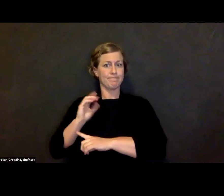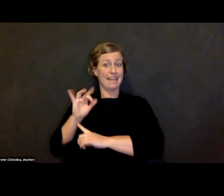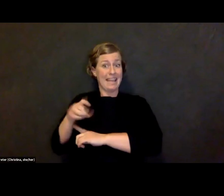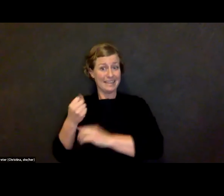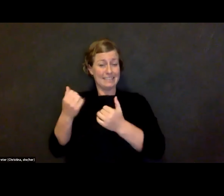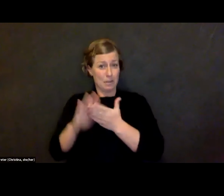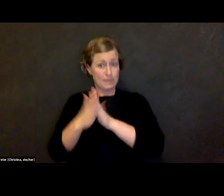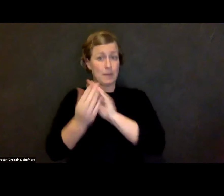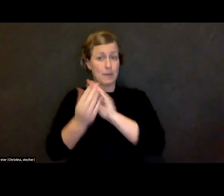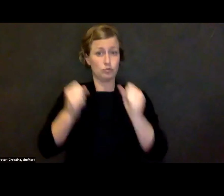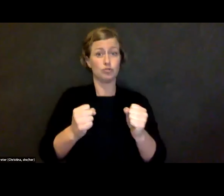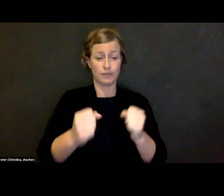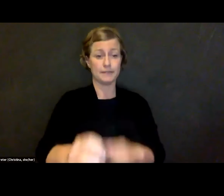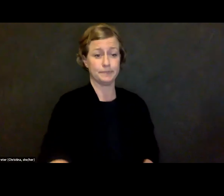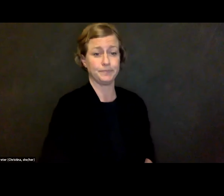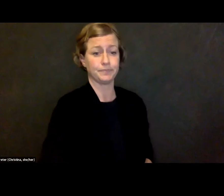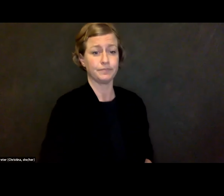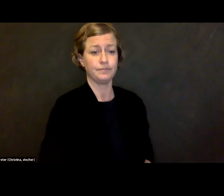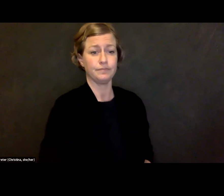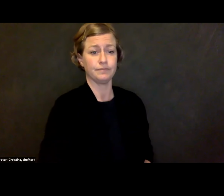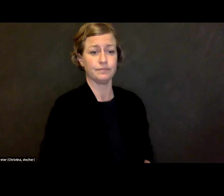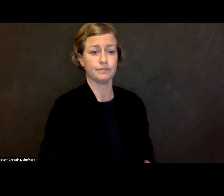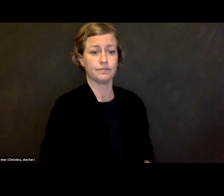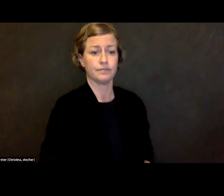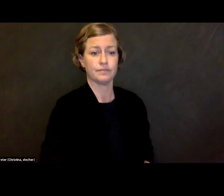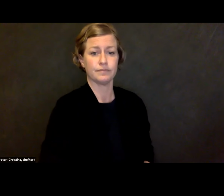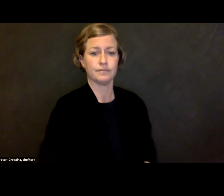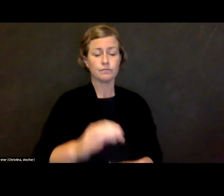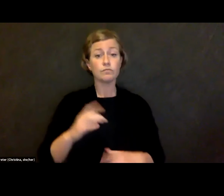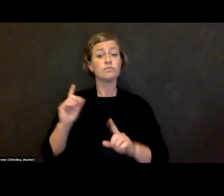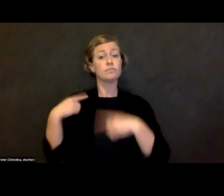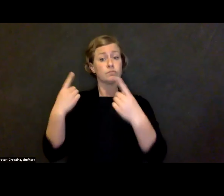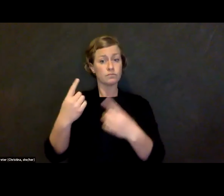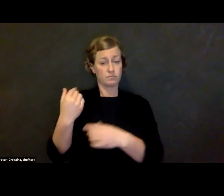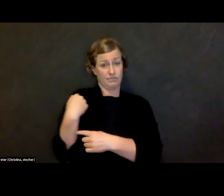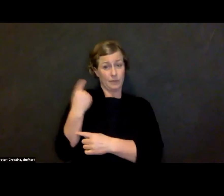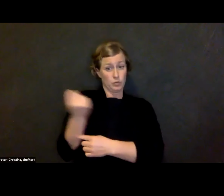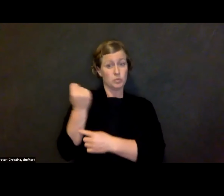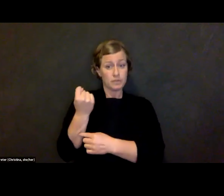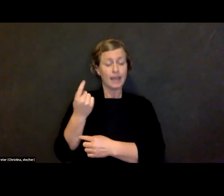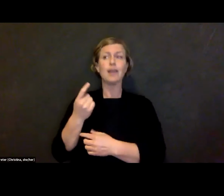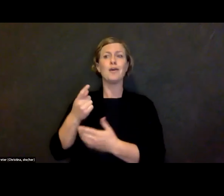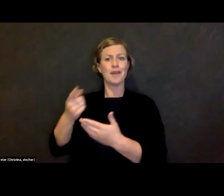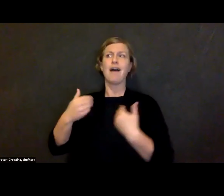state sanctuary law which passed our legislature back in the 80s. On Tuesday we received welcome news that